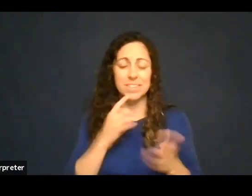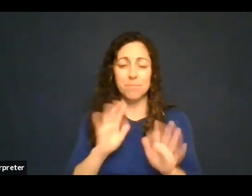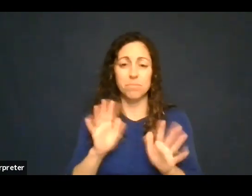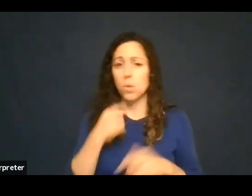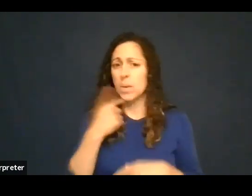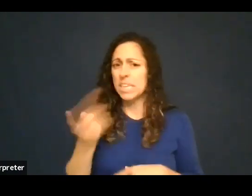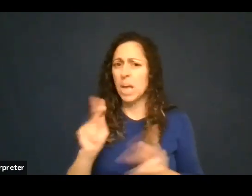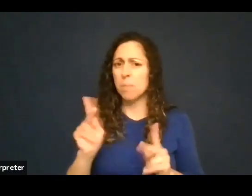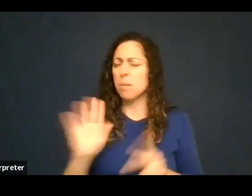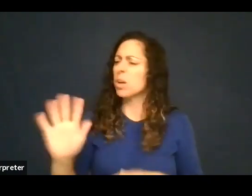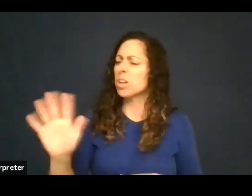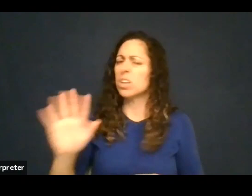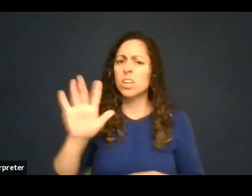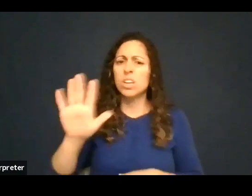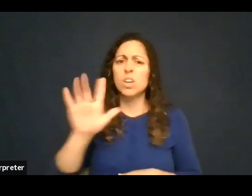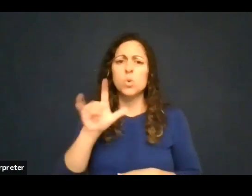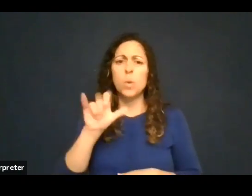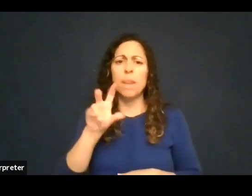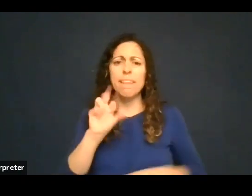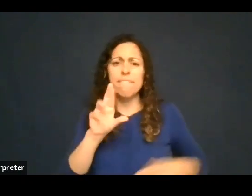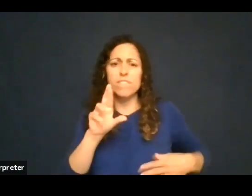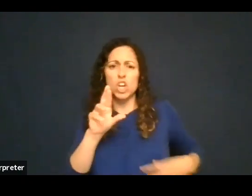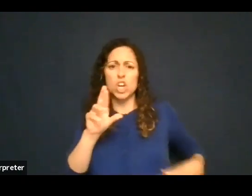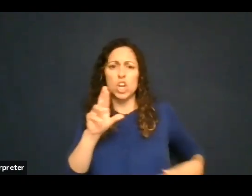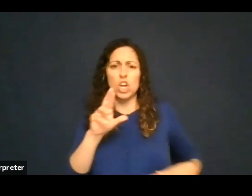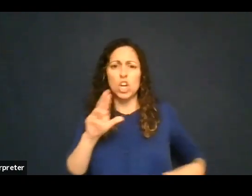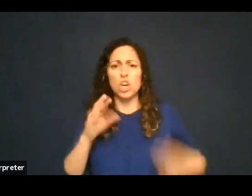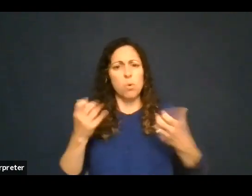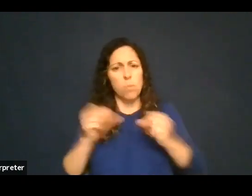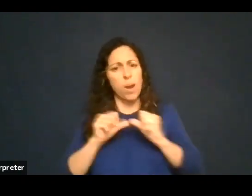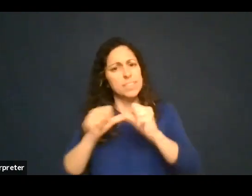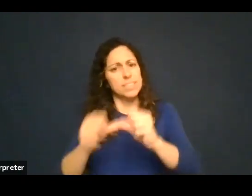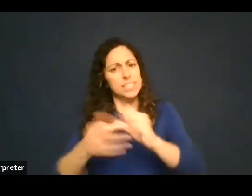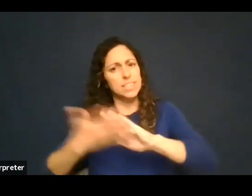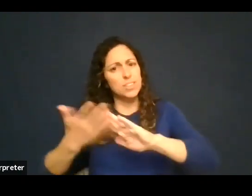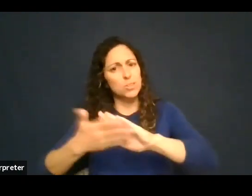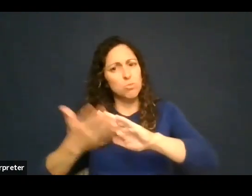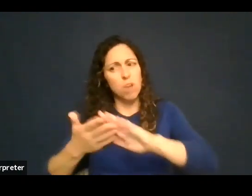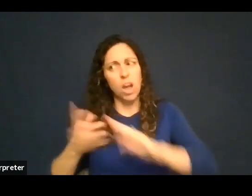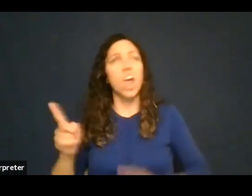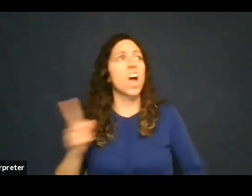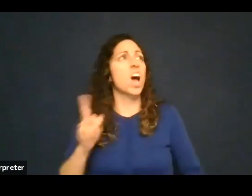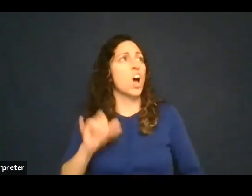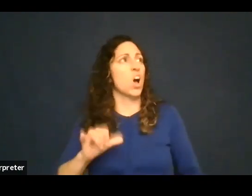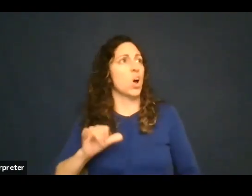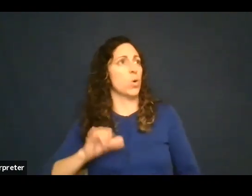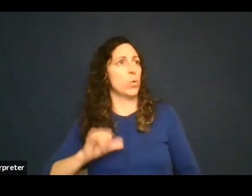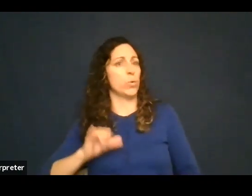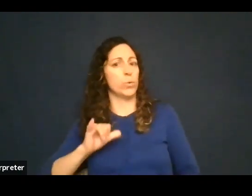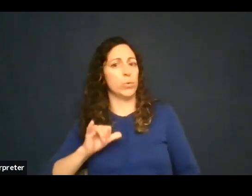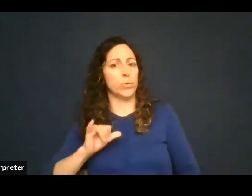So but it is a very exciting tool. The next set of-- [INTERPOSING VOICES]